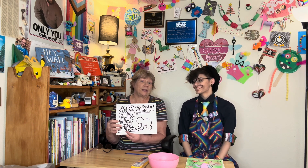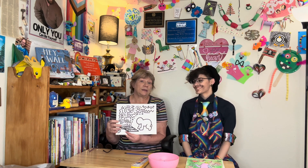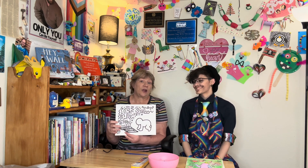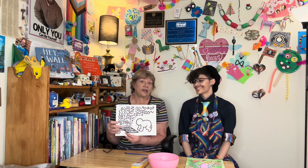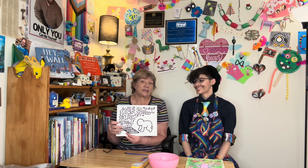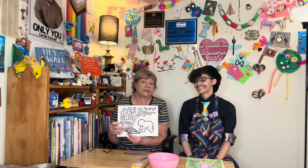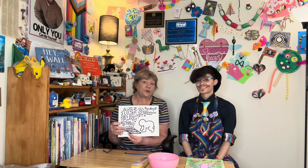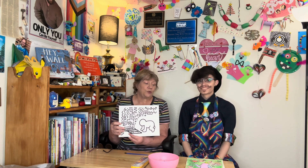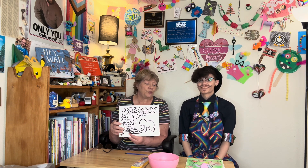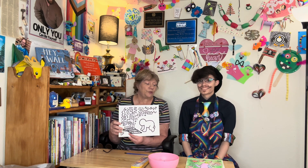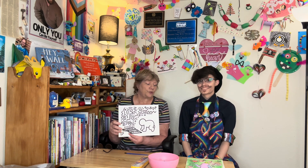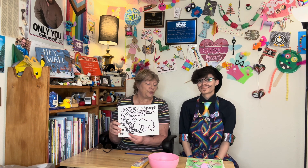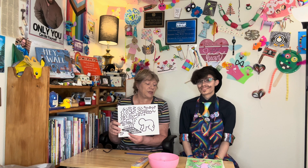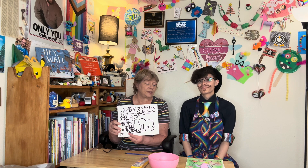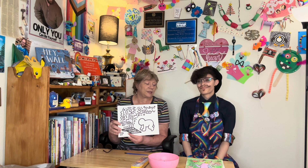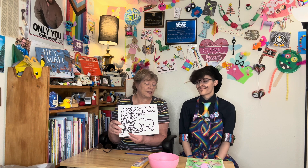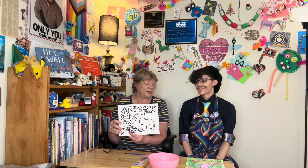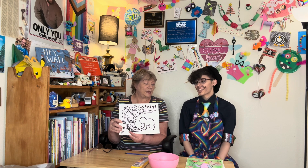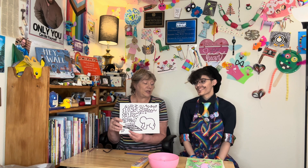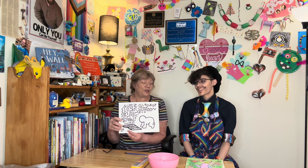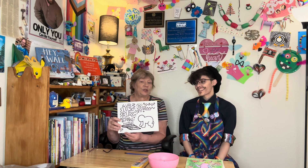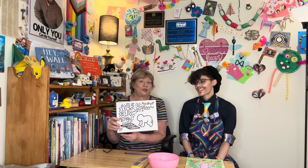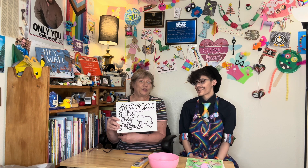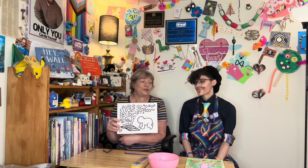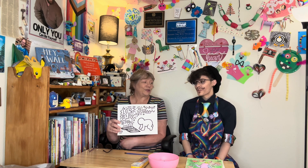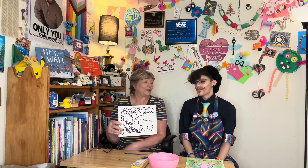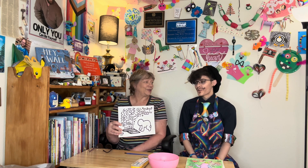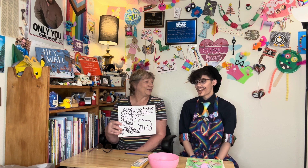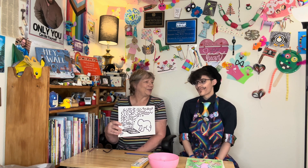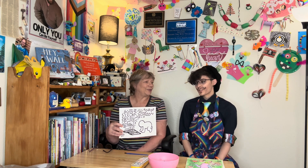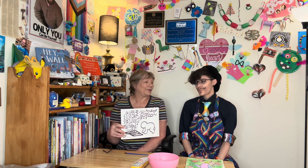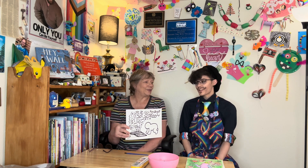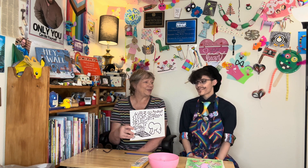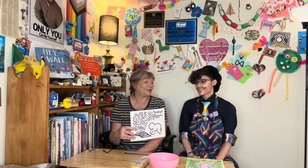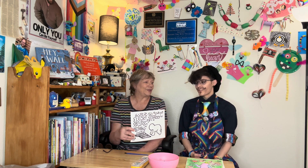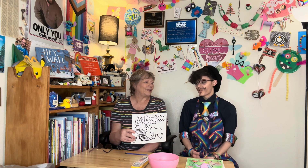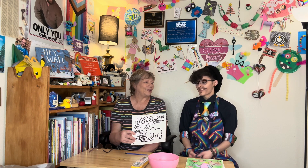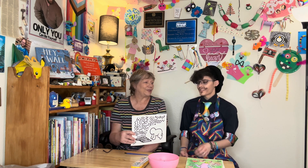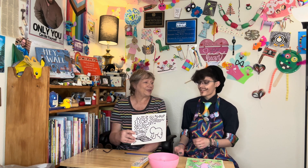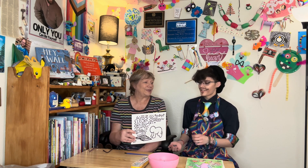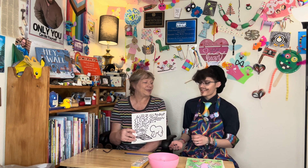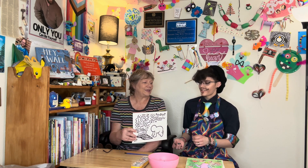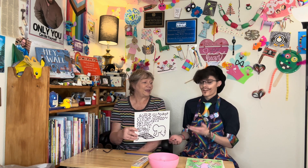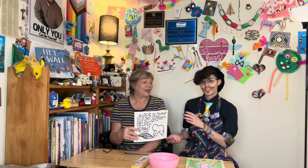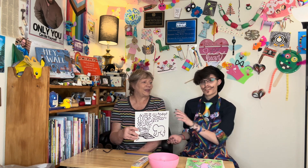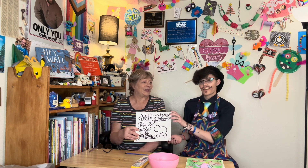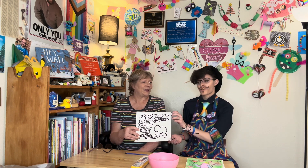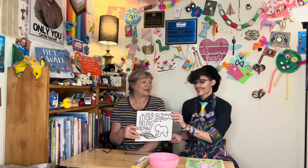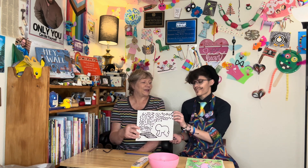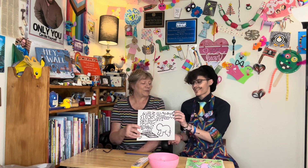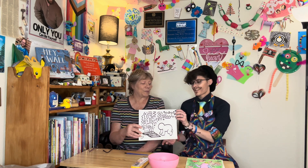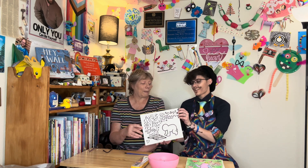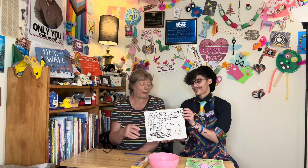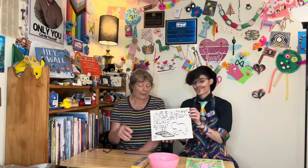artist who drew these. KAI: I did. It is very, very heavily based on on Keith Haring's art. Show